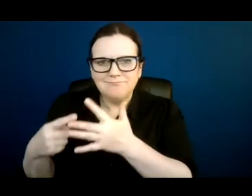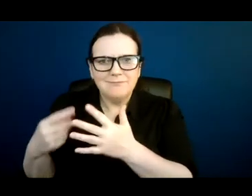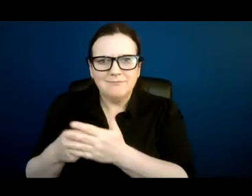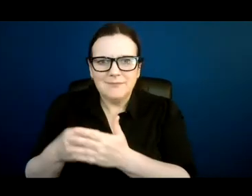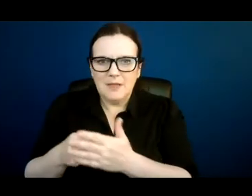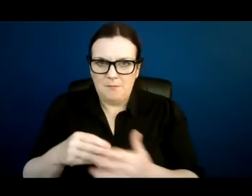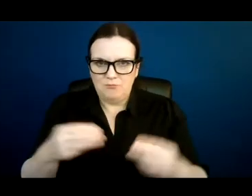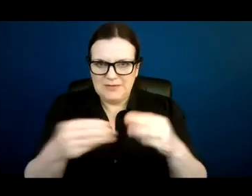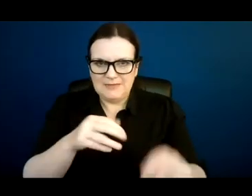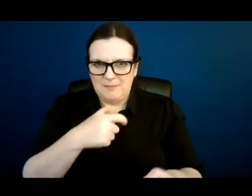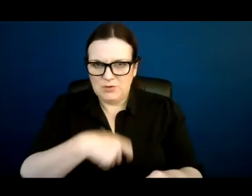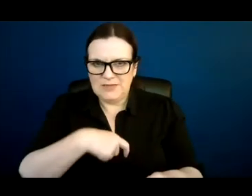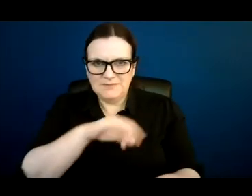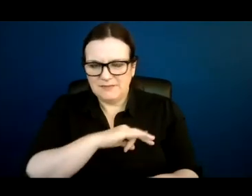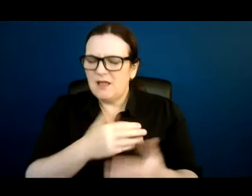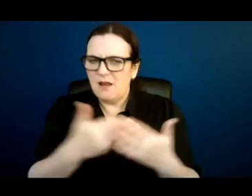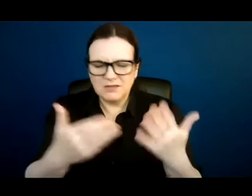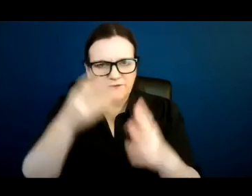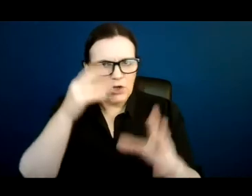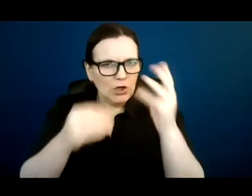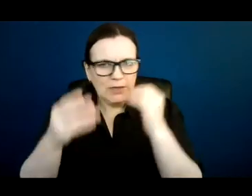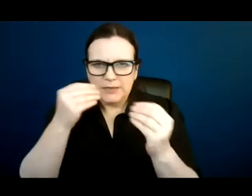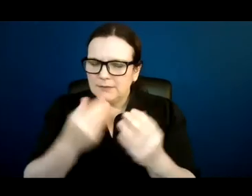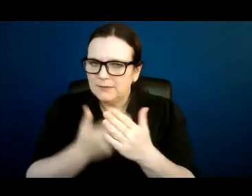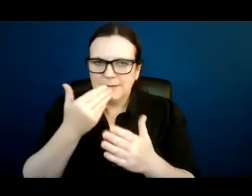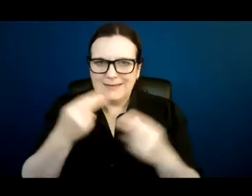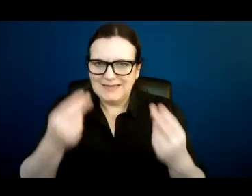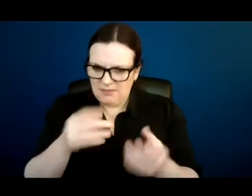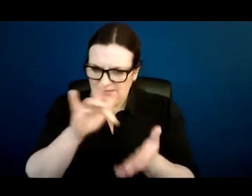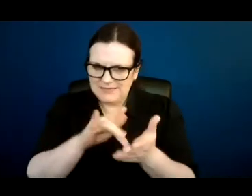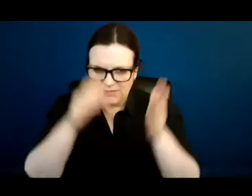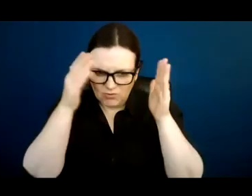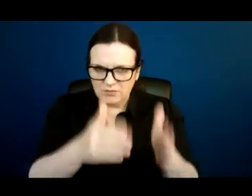around all of that to be done to have the person in the centre of all of that decision making.